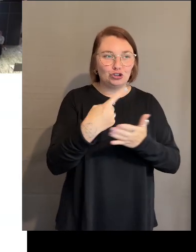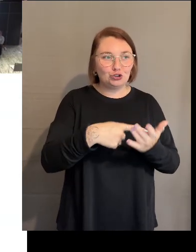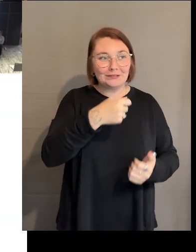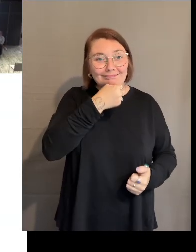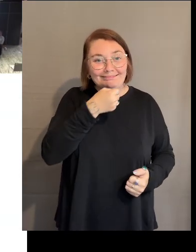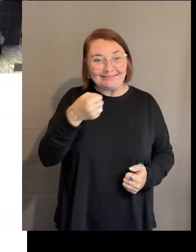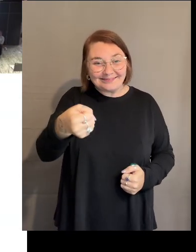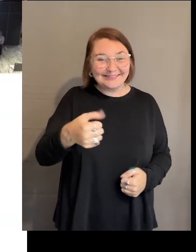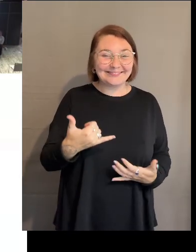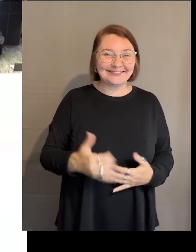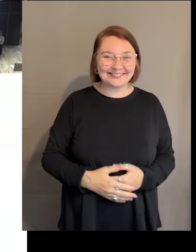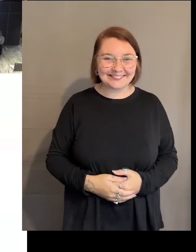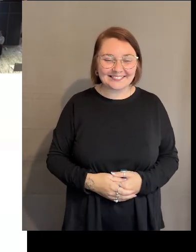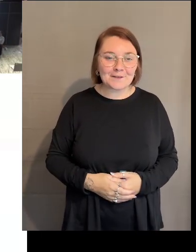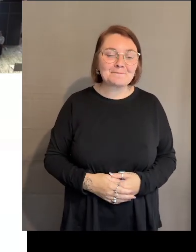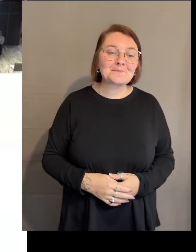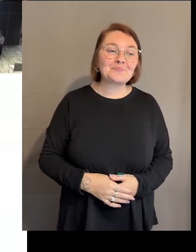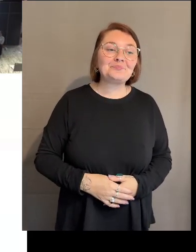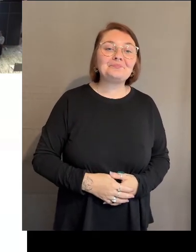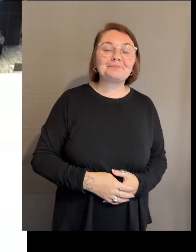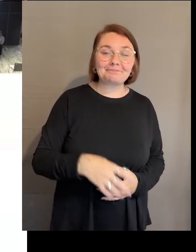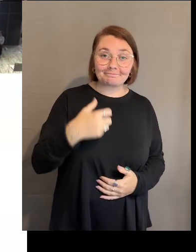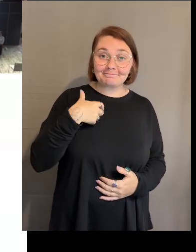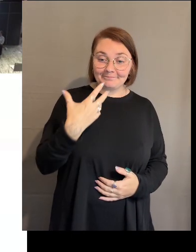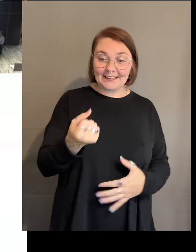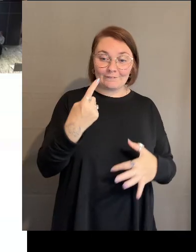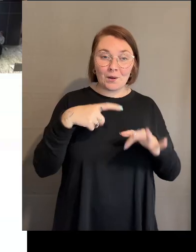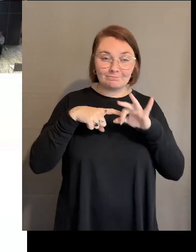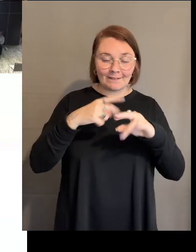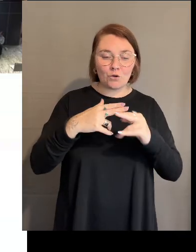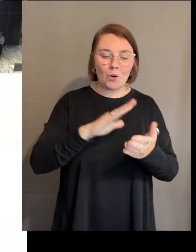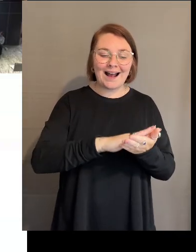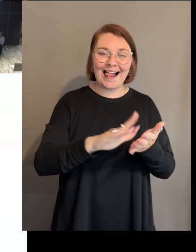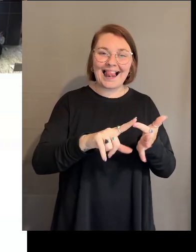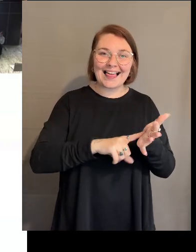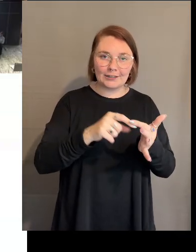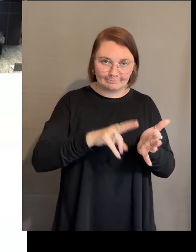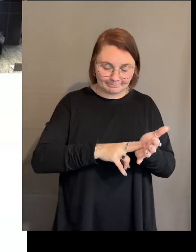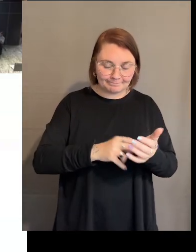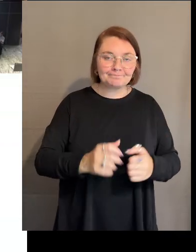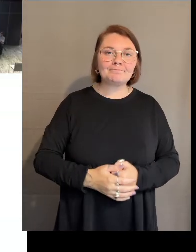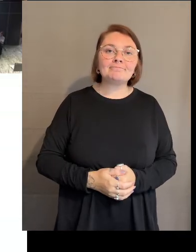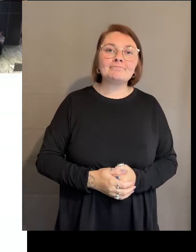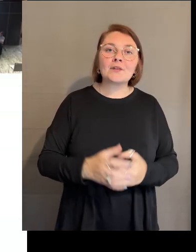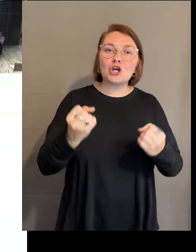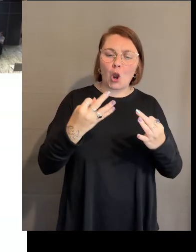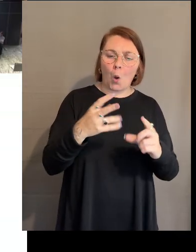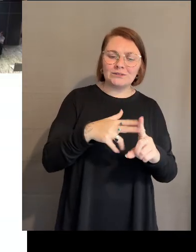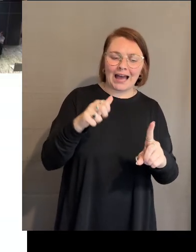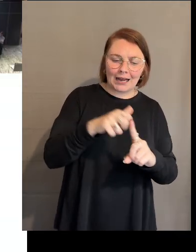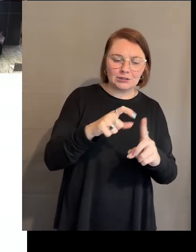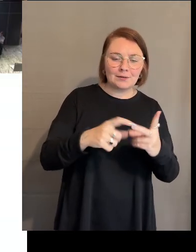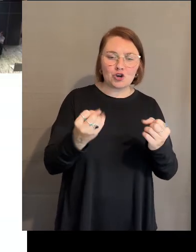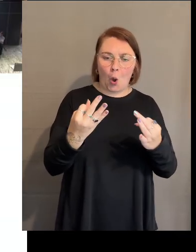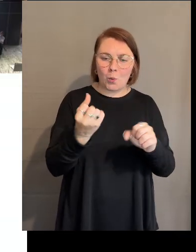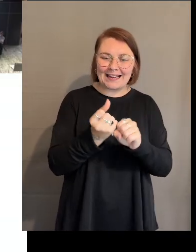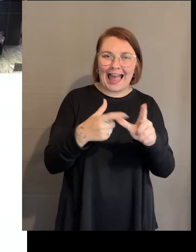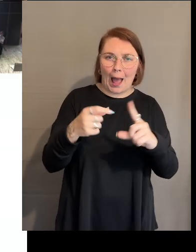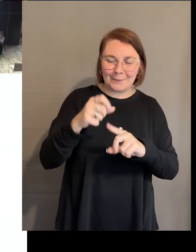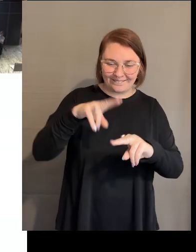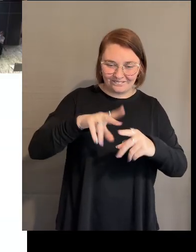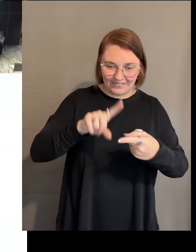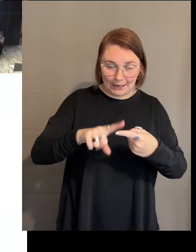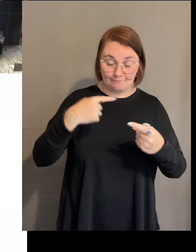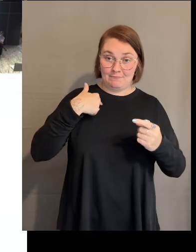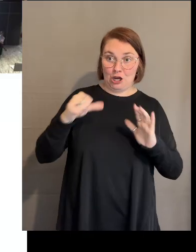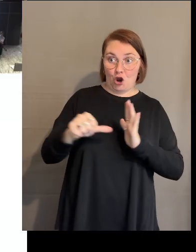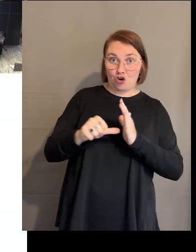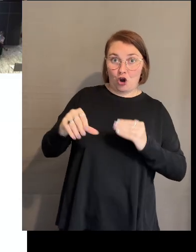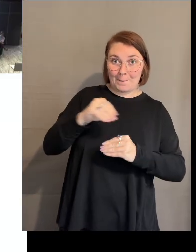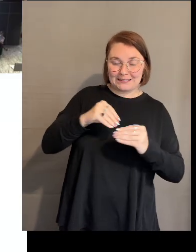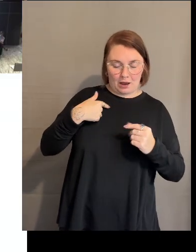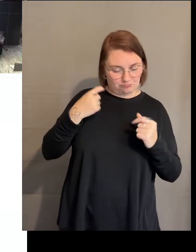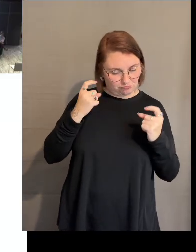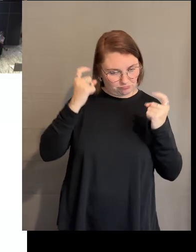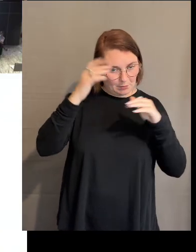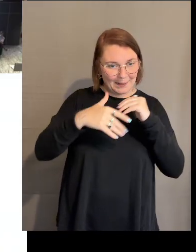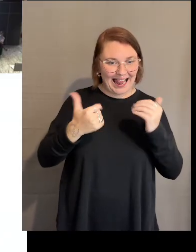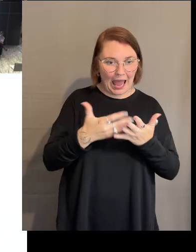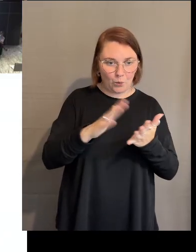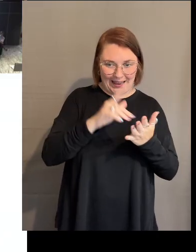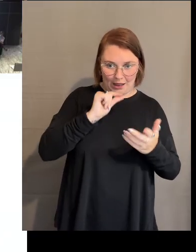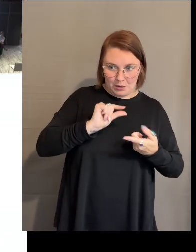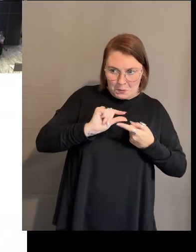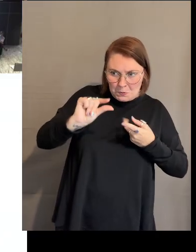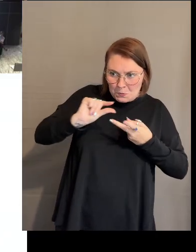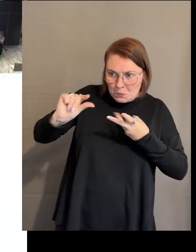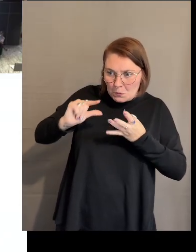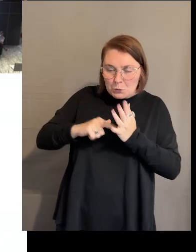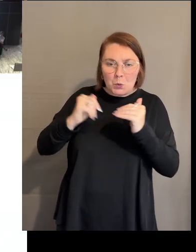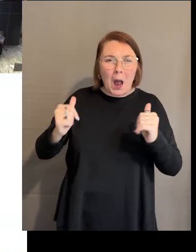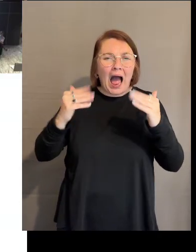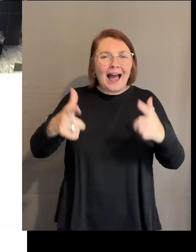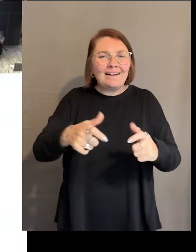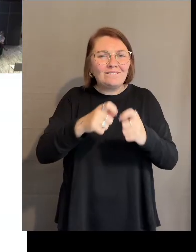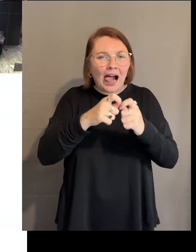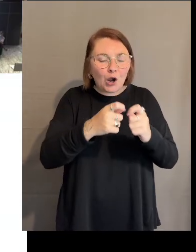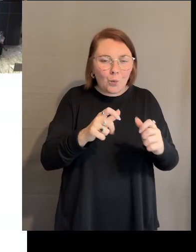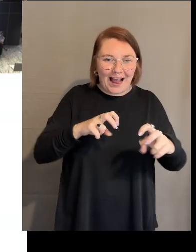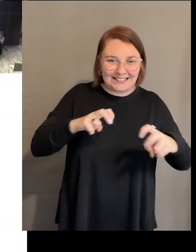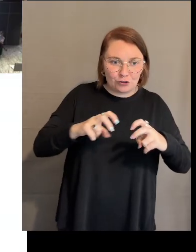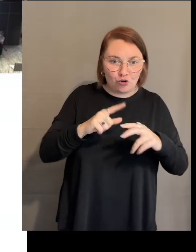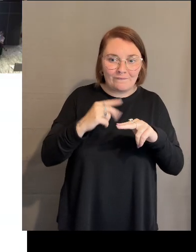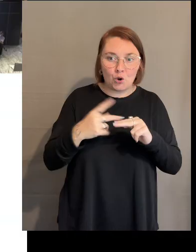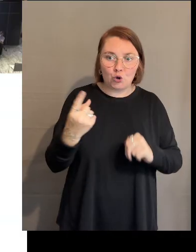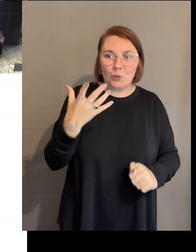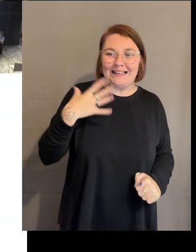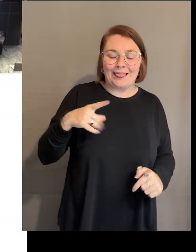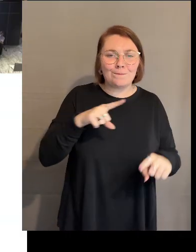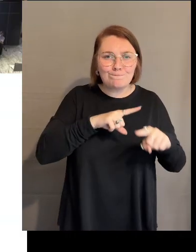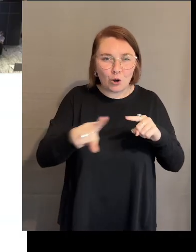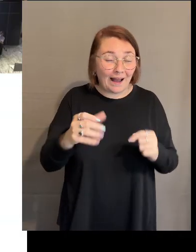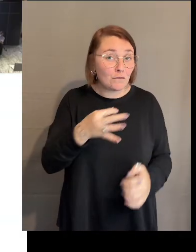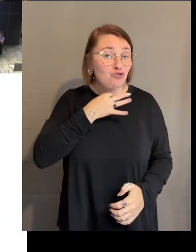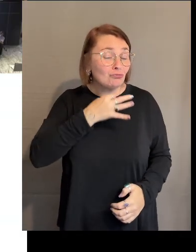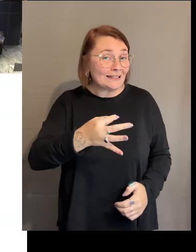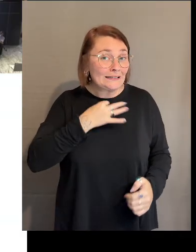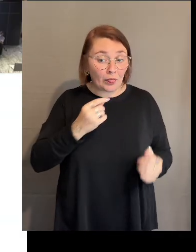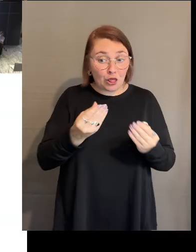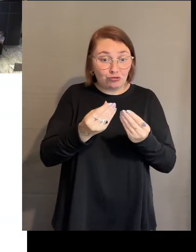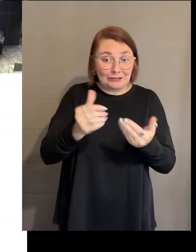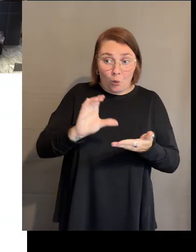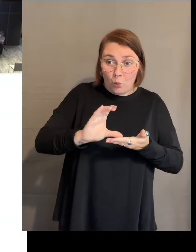Yes, I have one for Helen. So, no diagnosis, no gap fees. As an economist, I'm always concerned with how we allocate those scarce resources towards high-value activities for those that need them most. Is there a risk that these resources will be captured by certain groups?